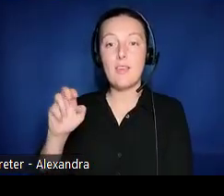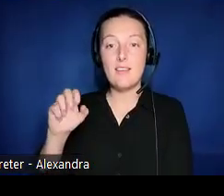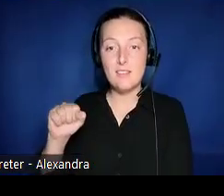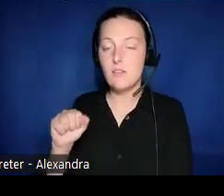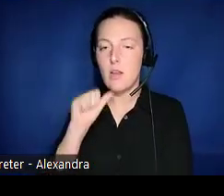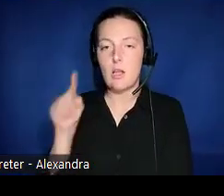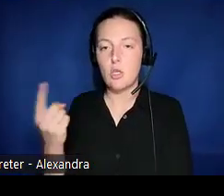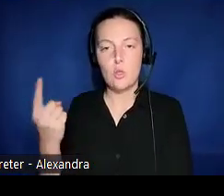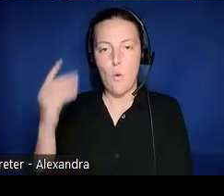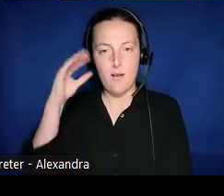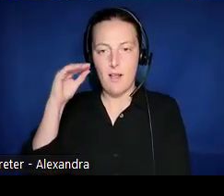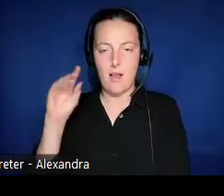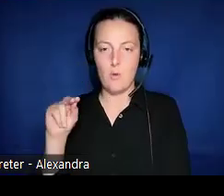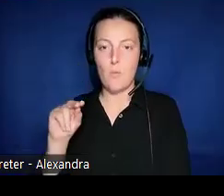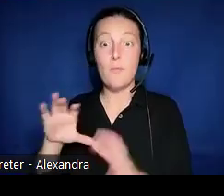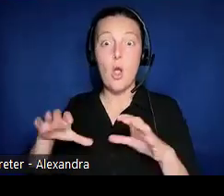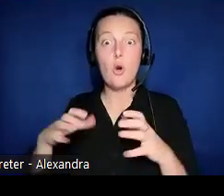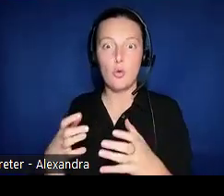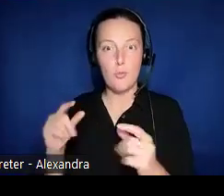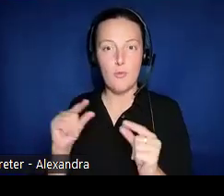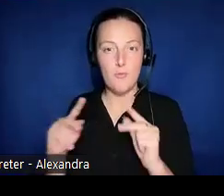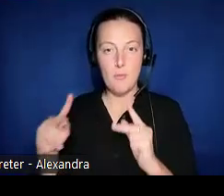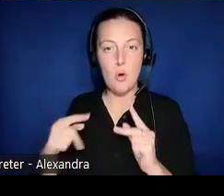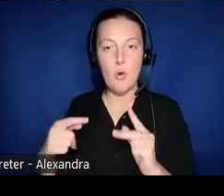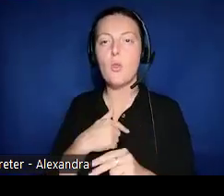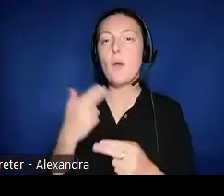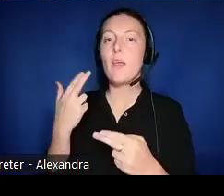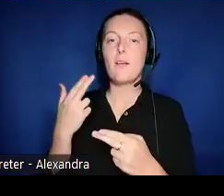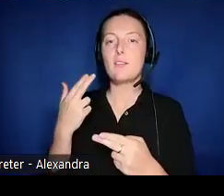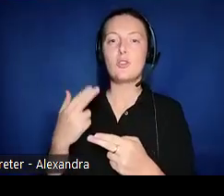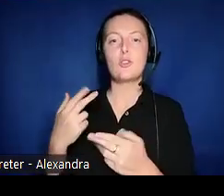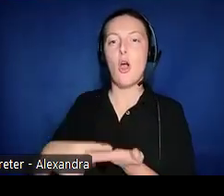group of people and we talk about them like they were mathematicians but really they were kind of a